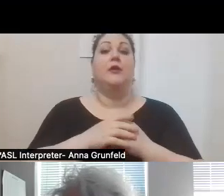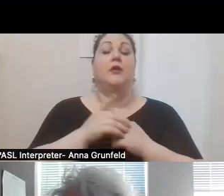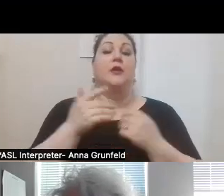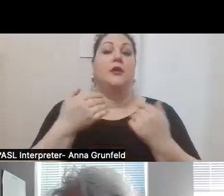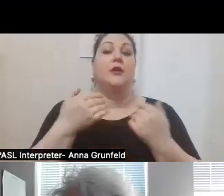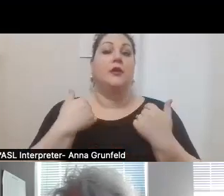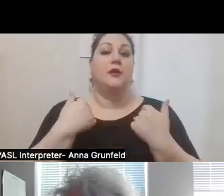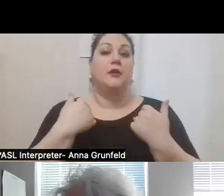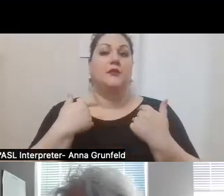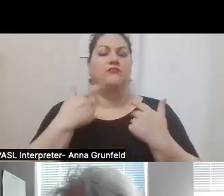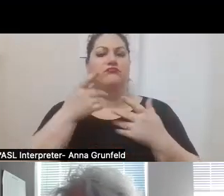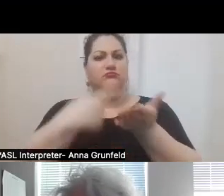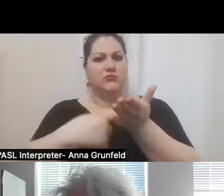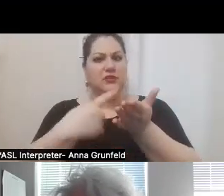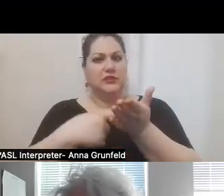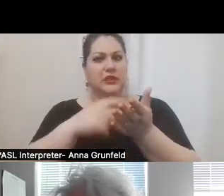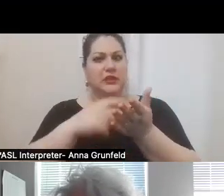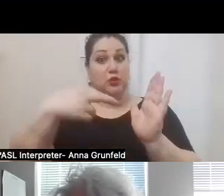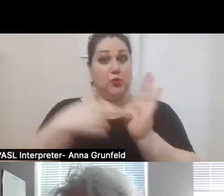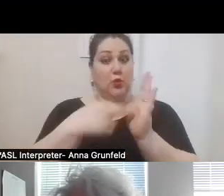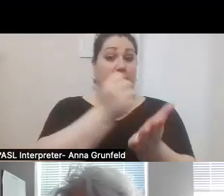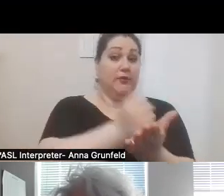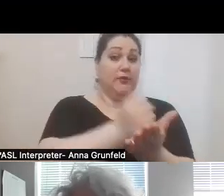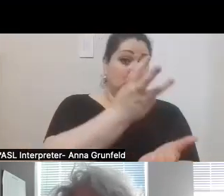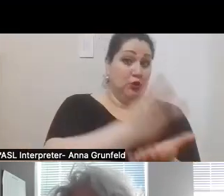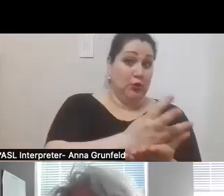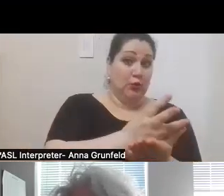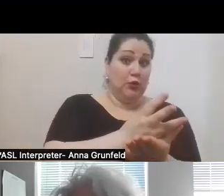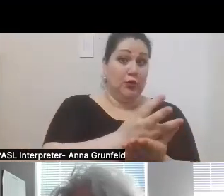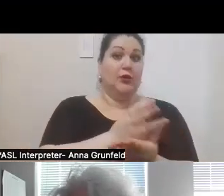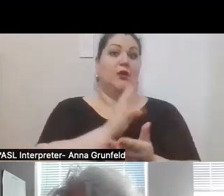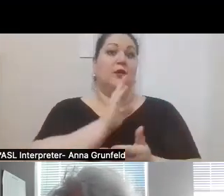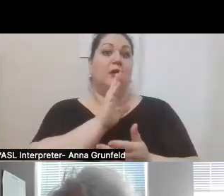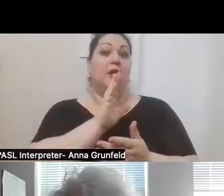social work in the lives of individuals with autism and developmental disabilities.